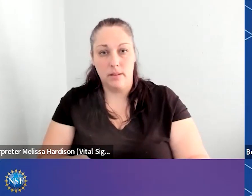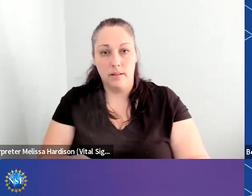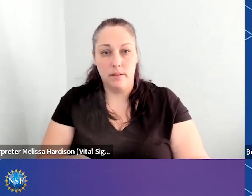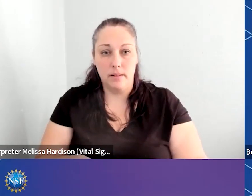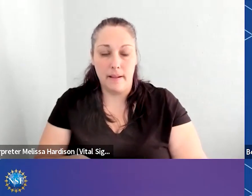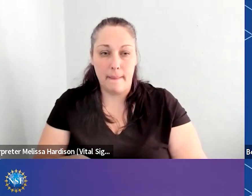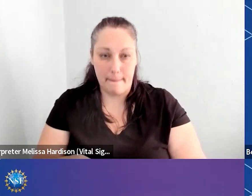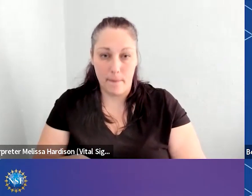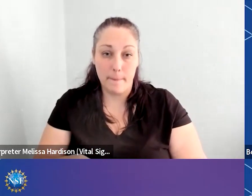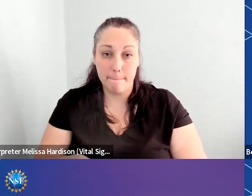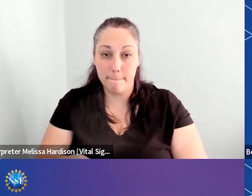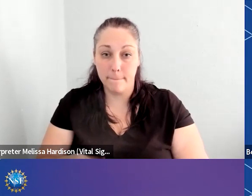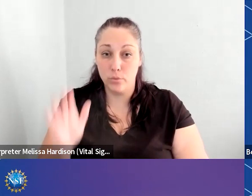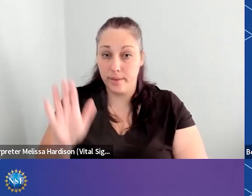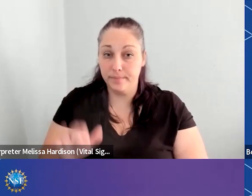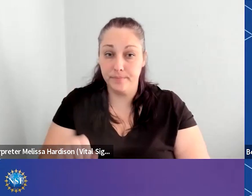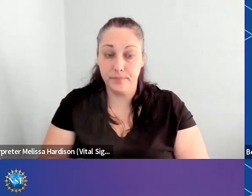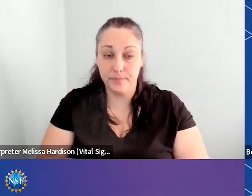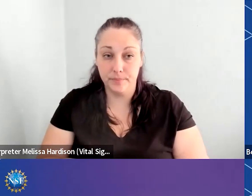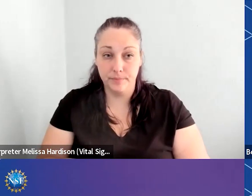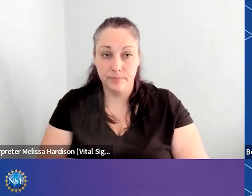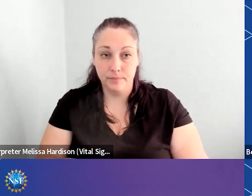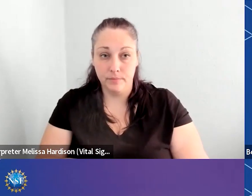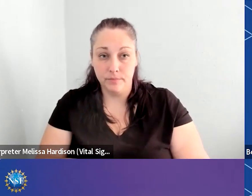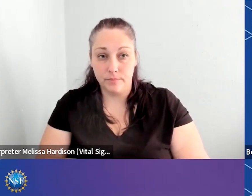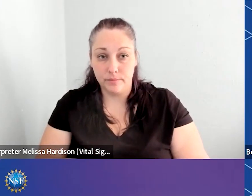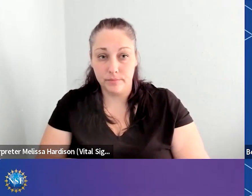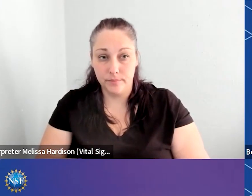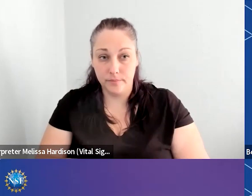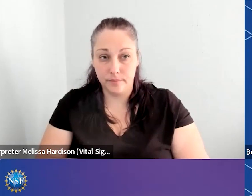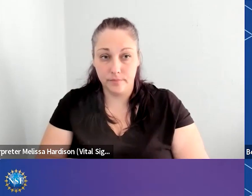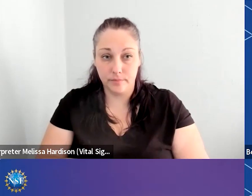Beth Strausser: Okay. Great. Alright and -- oh, great.